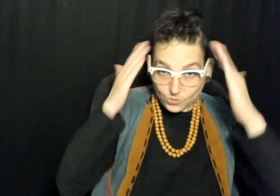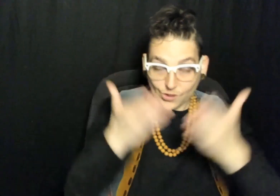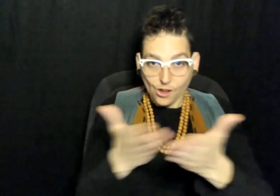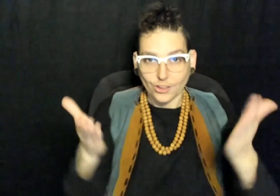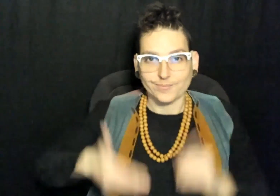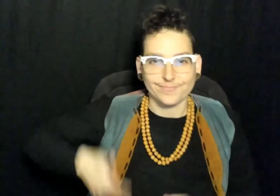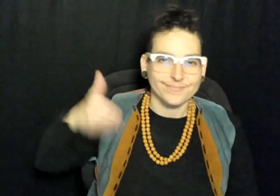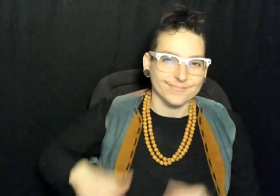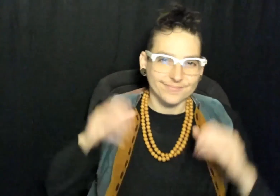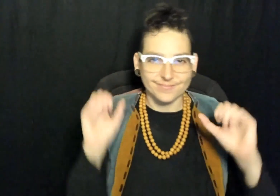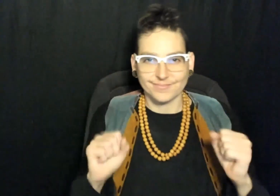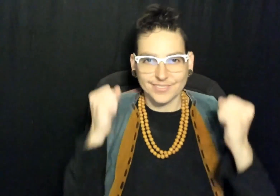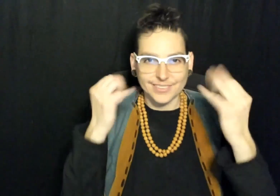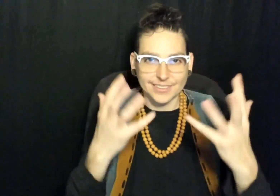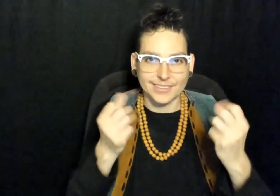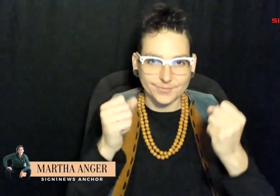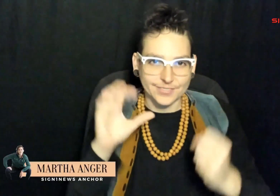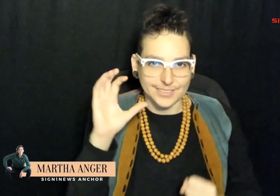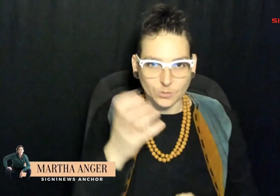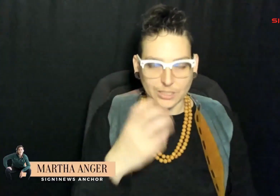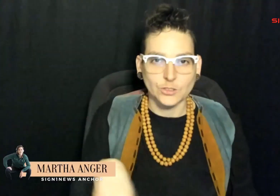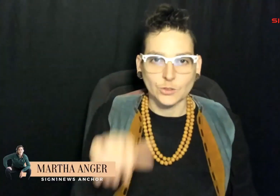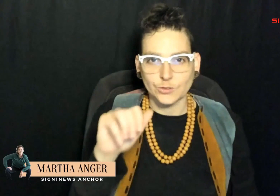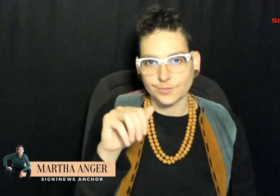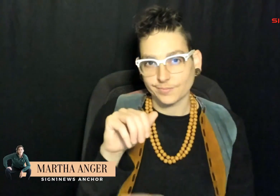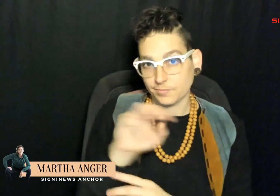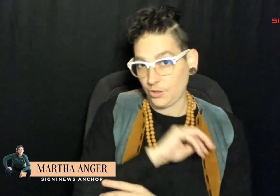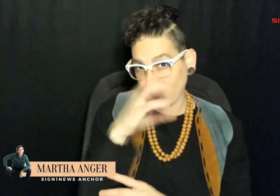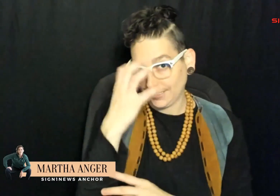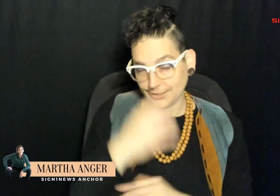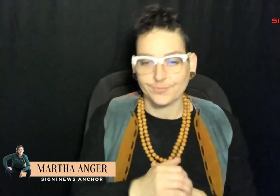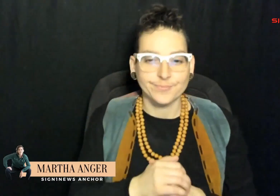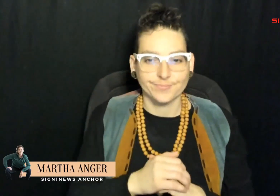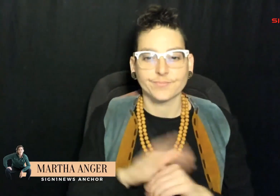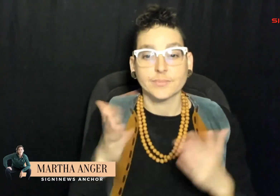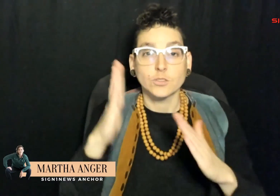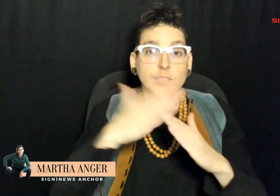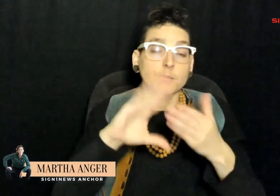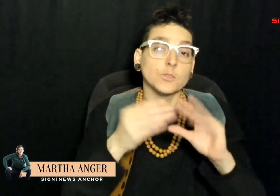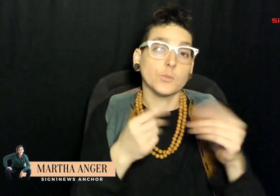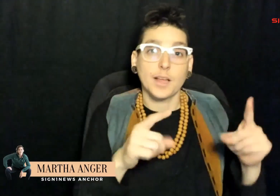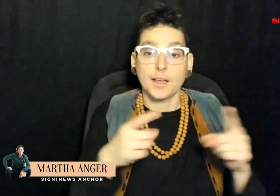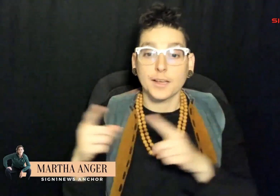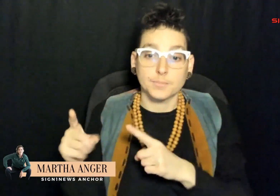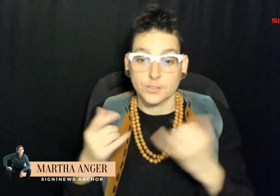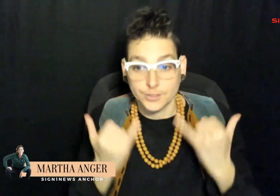Hello everyone I'm Sign1News anchor Martha Anger here's a quick look at the top trending